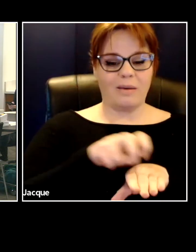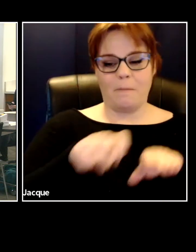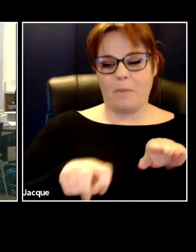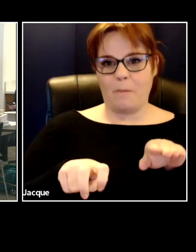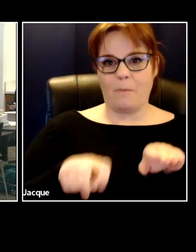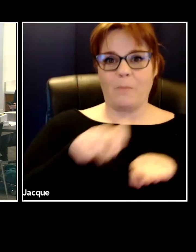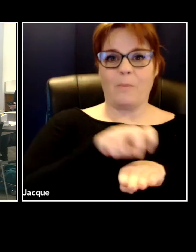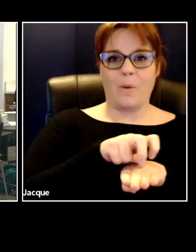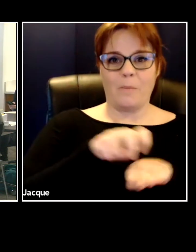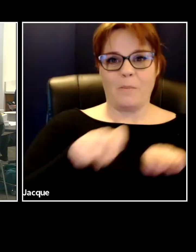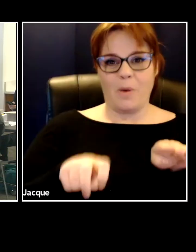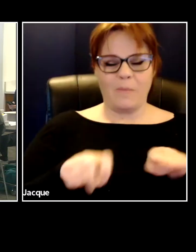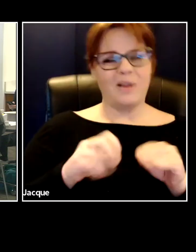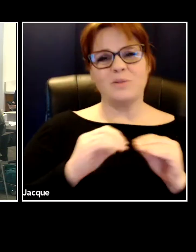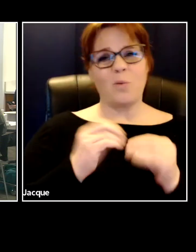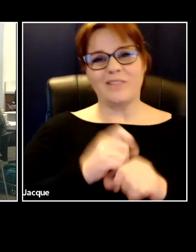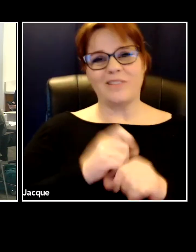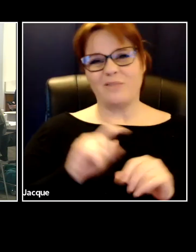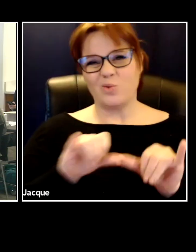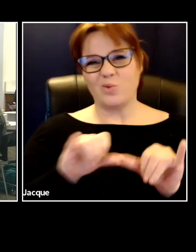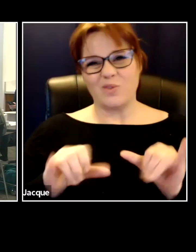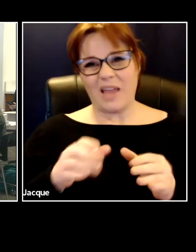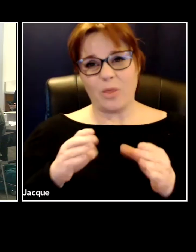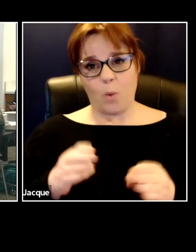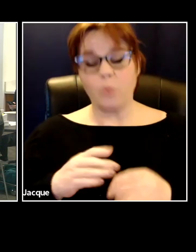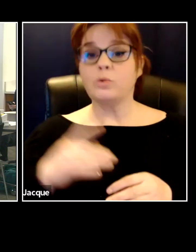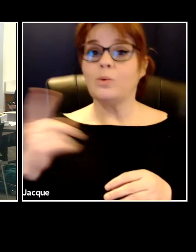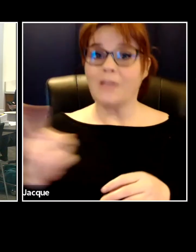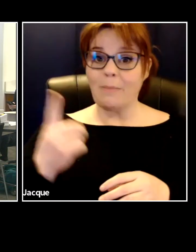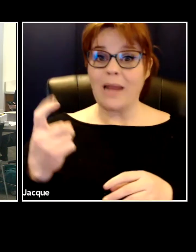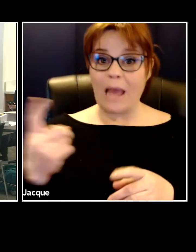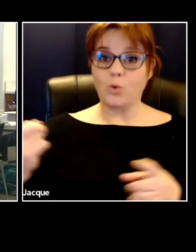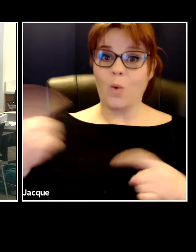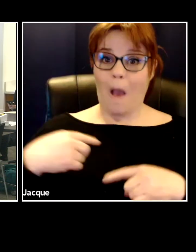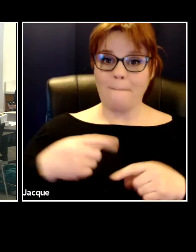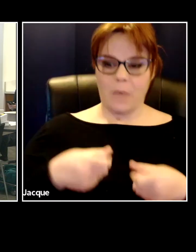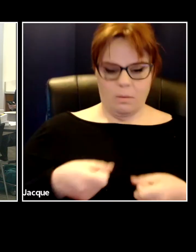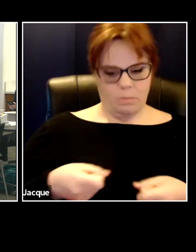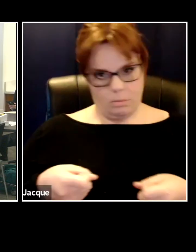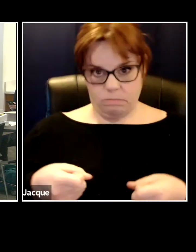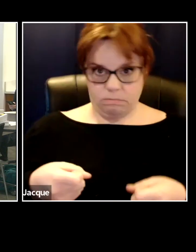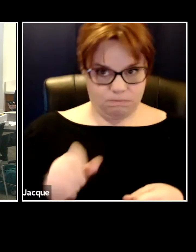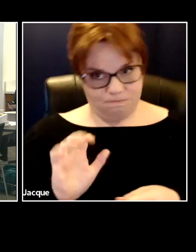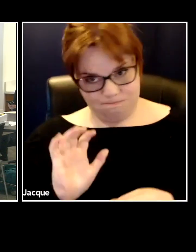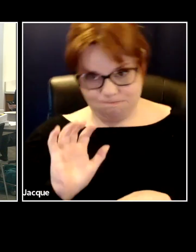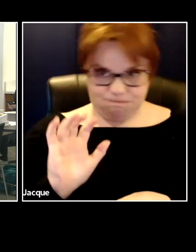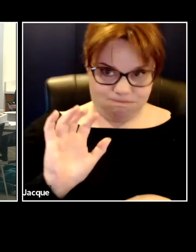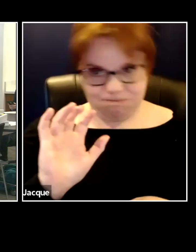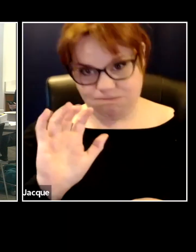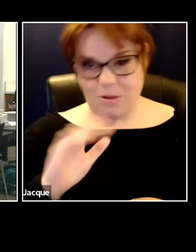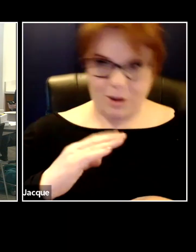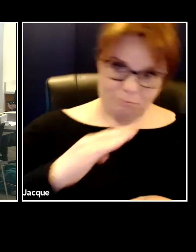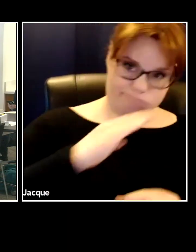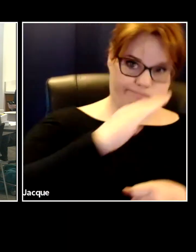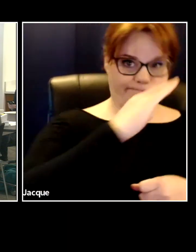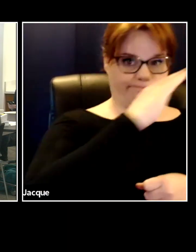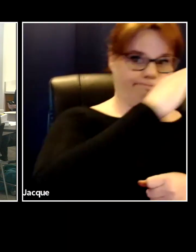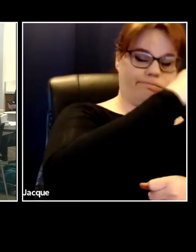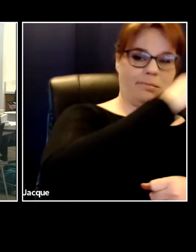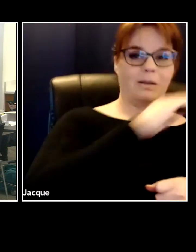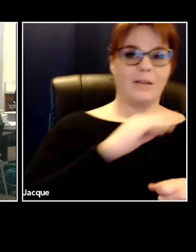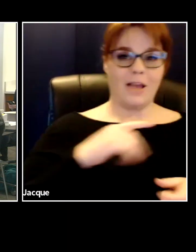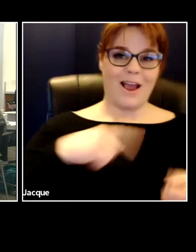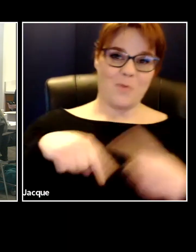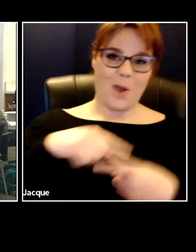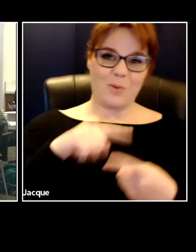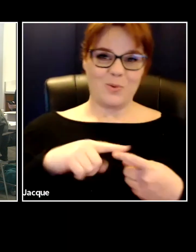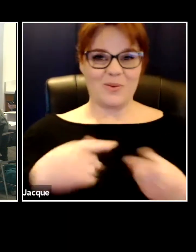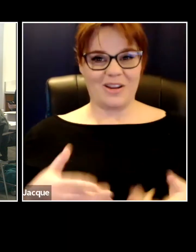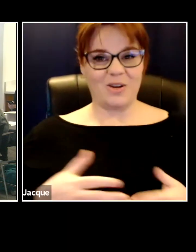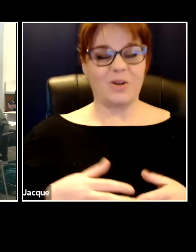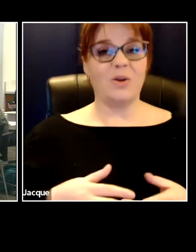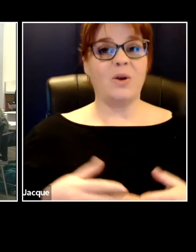so someone had to come and push me up the hill and around here. So now I now I've got to go